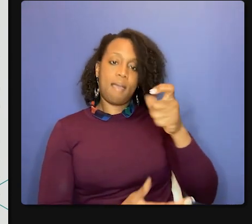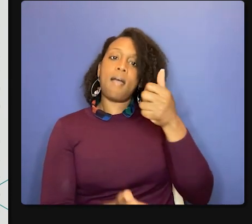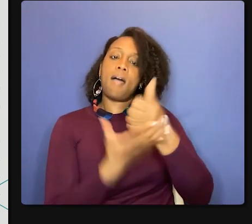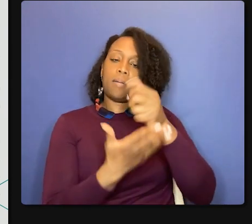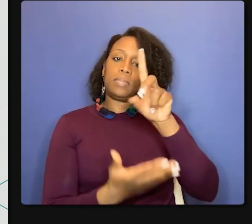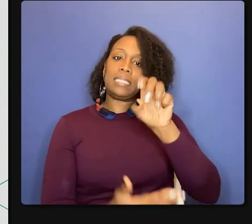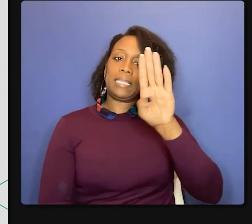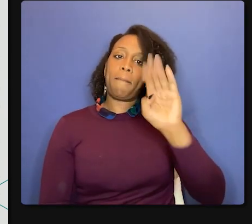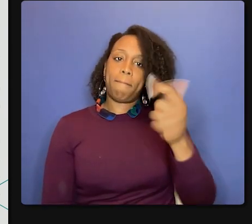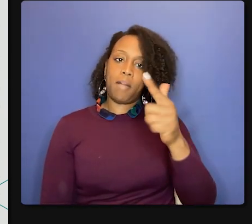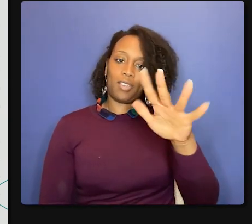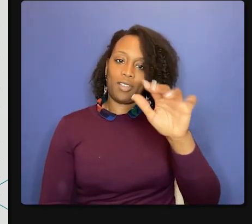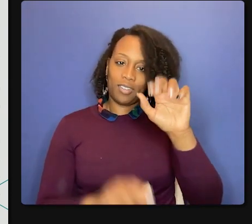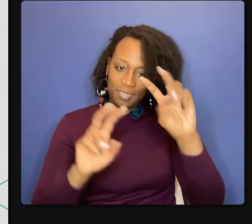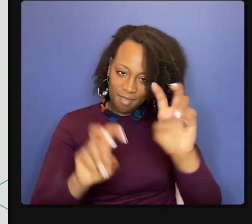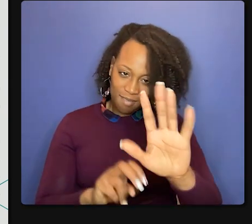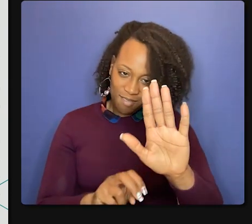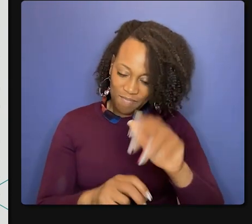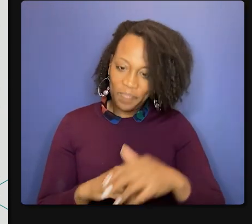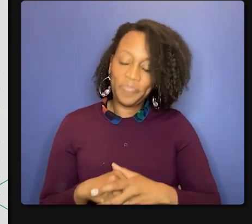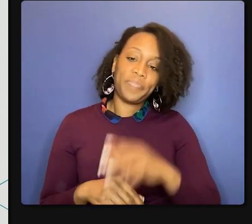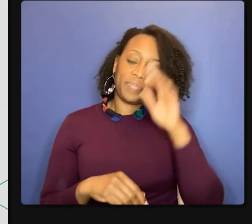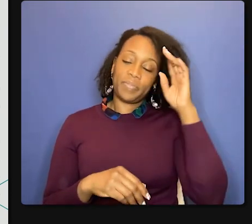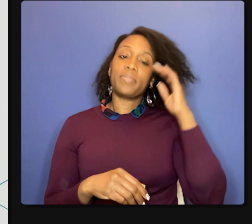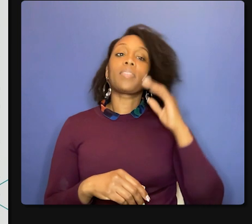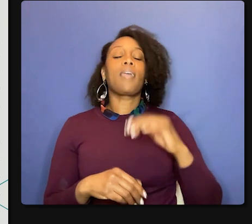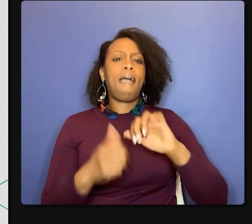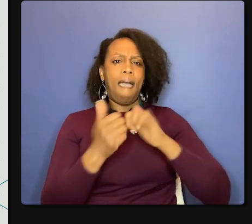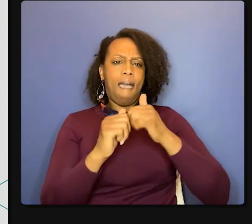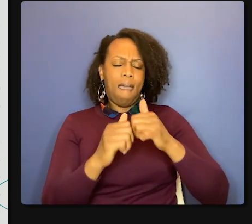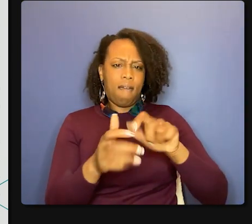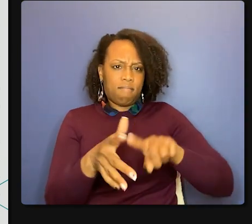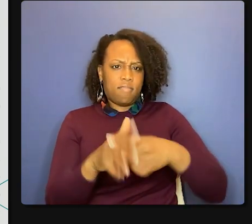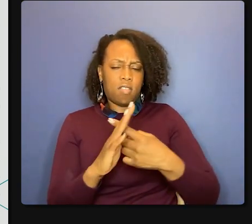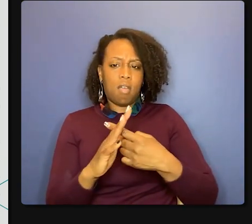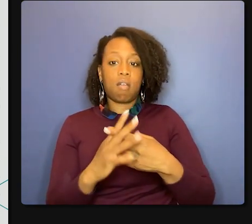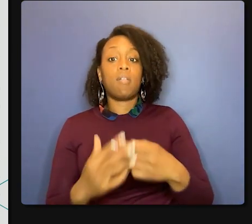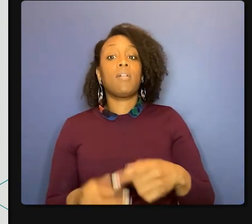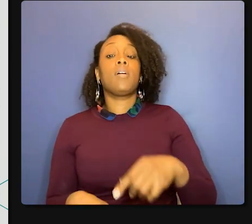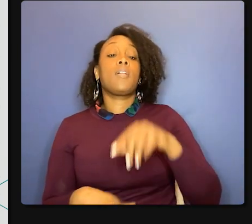And PIX is available there to help debug your title. Now DirectStorage in PIX can be enabled